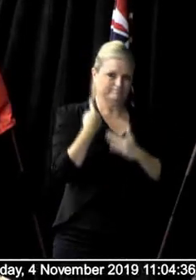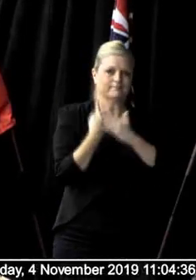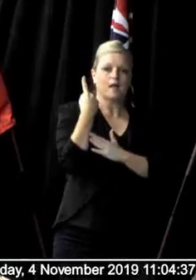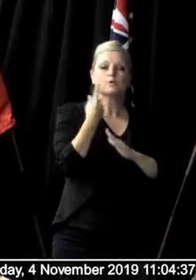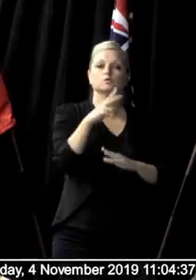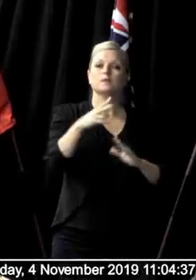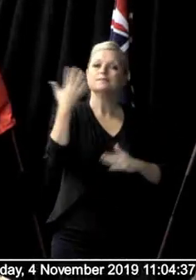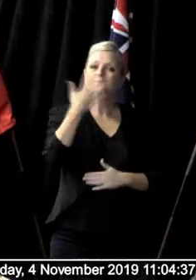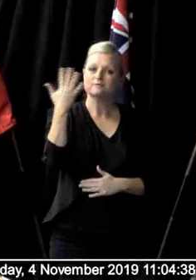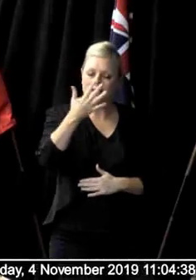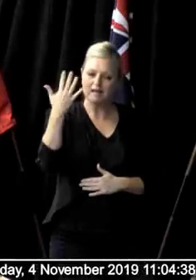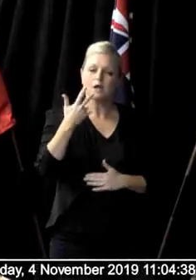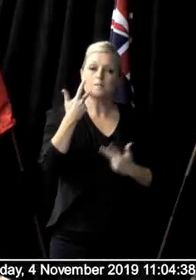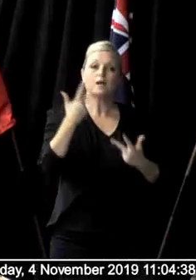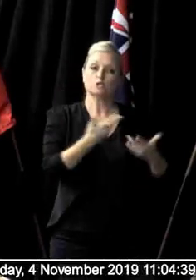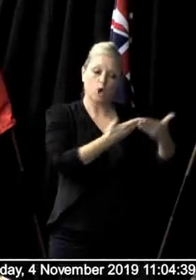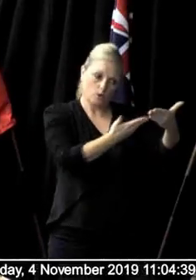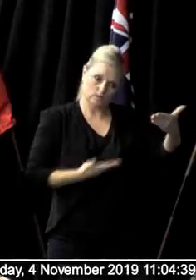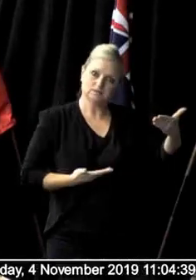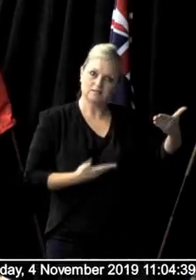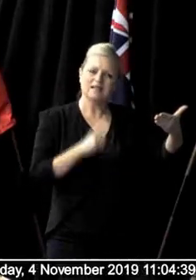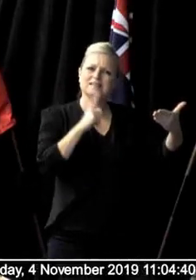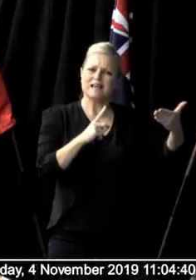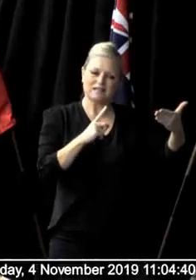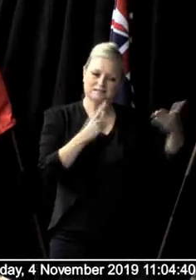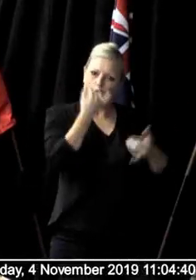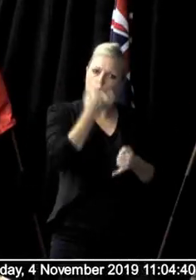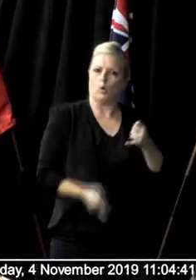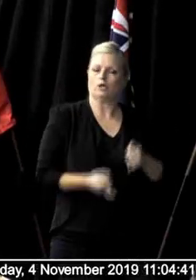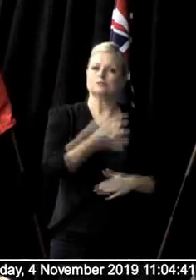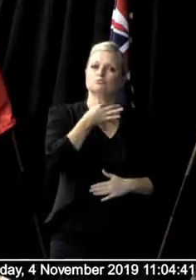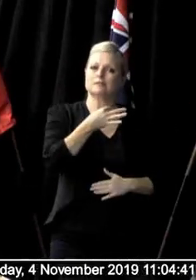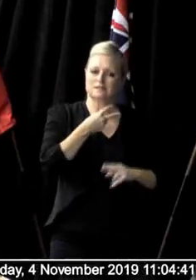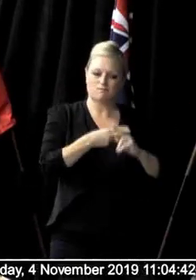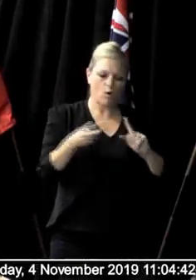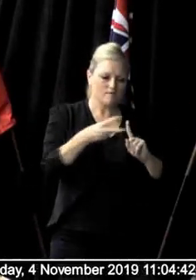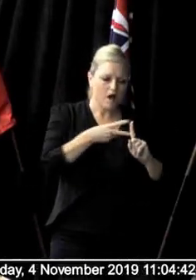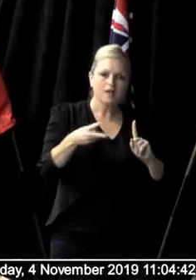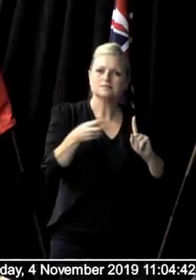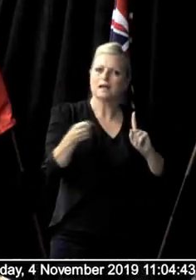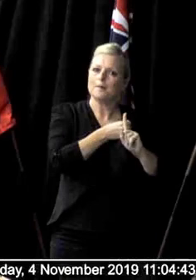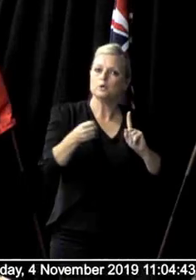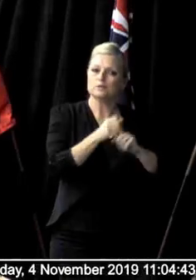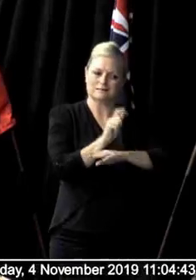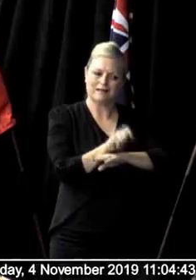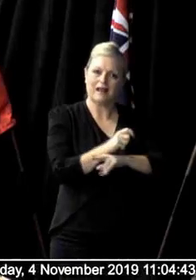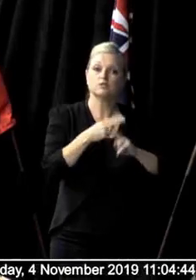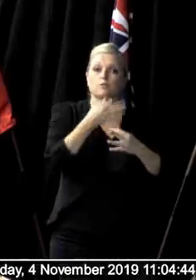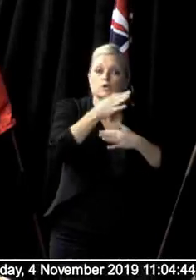demonstrates that there is an increased risk of violence, abuse and neglect for children and young people with disability in school